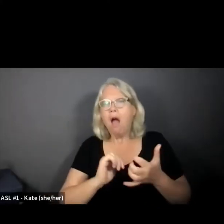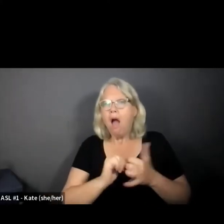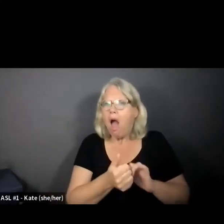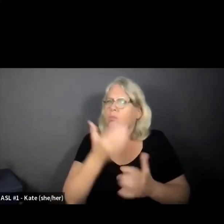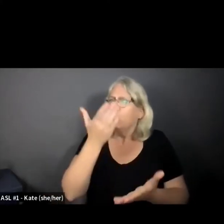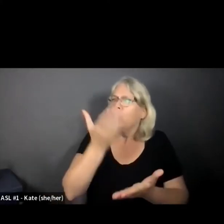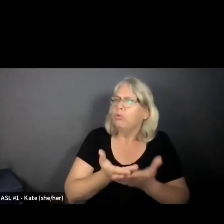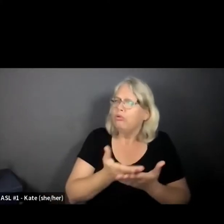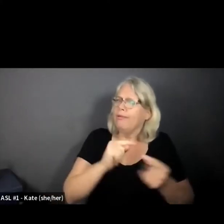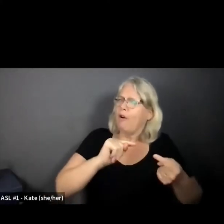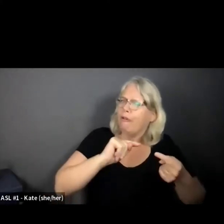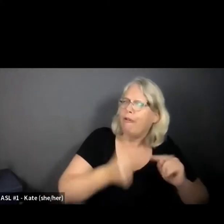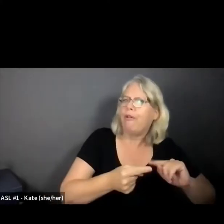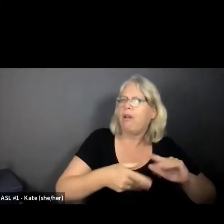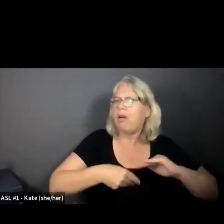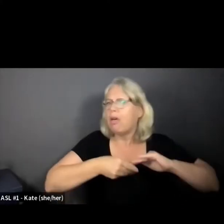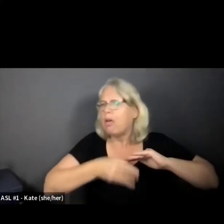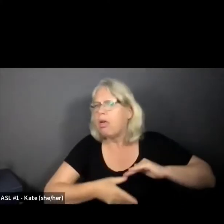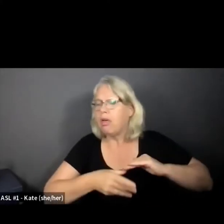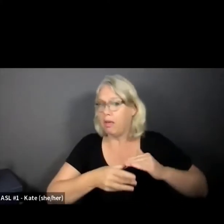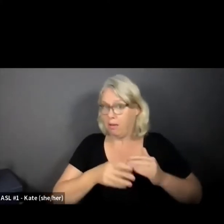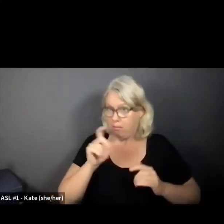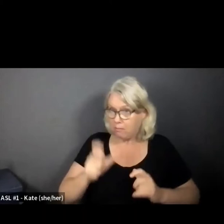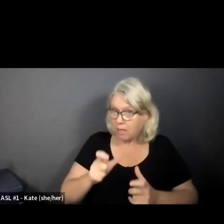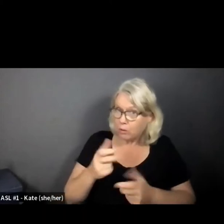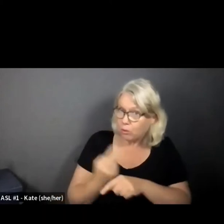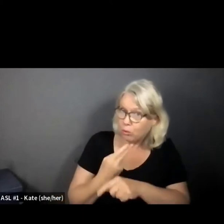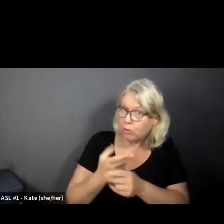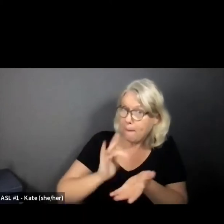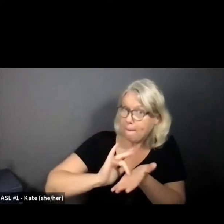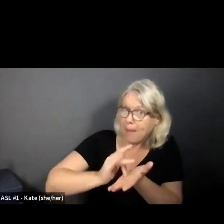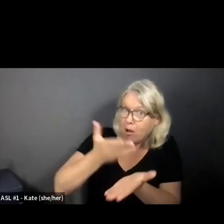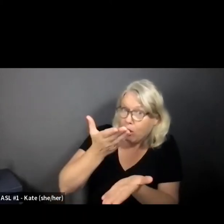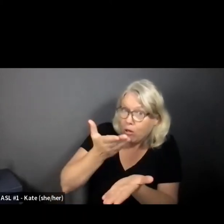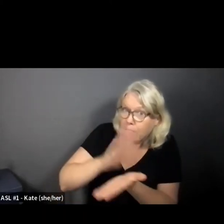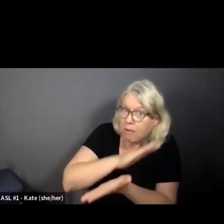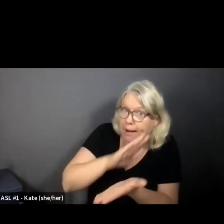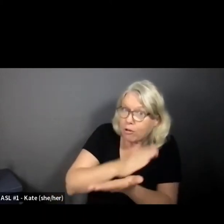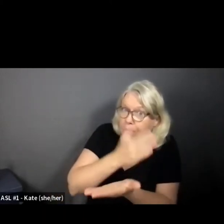AS DISABILITY RIGHTS ADVOCATES, WE NEED TO BE SENSITIVE TO THE HEIGHTENED VULNERABILITY